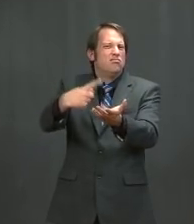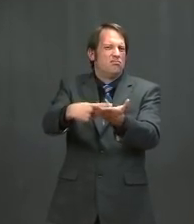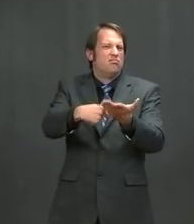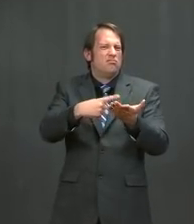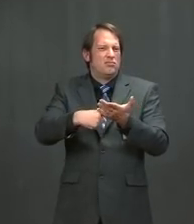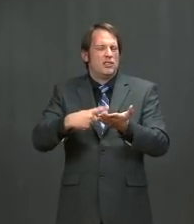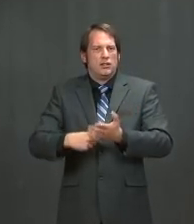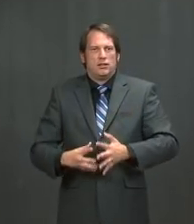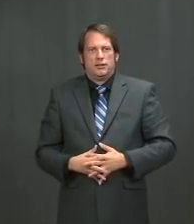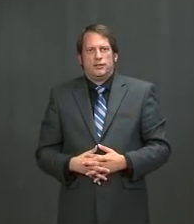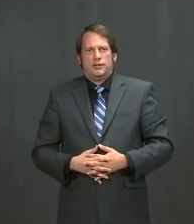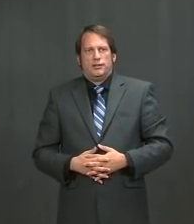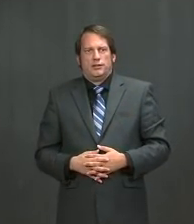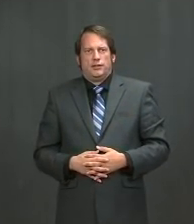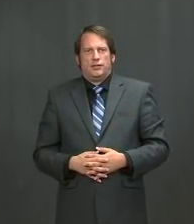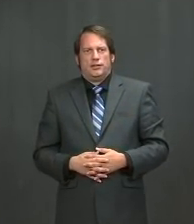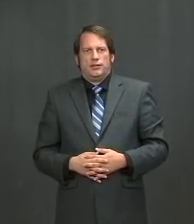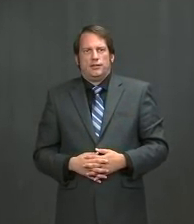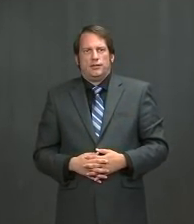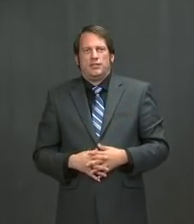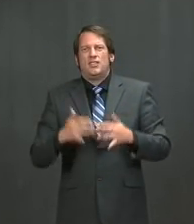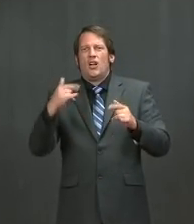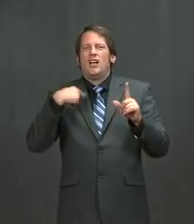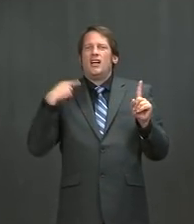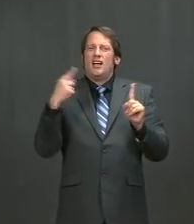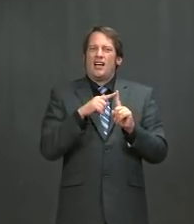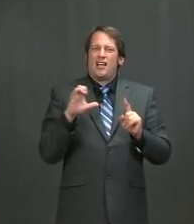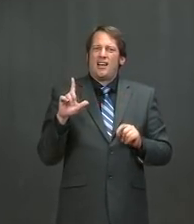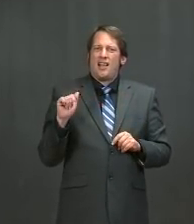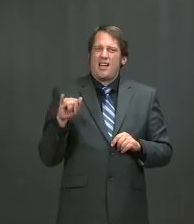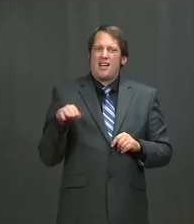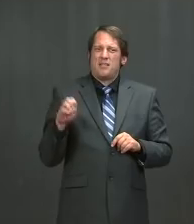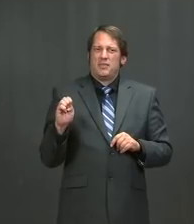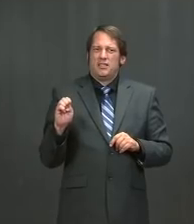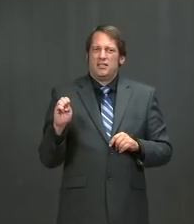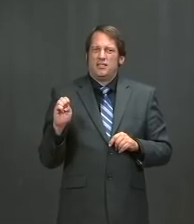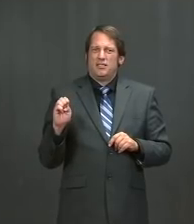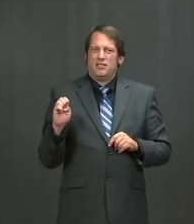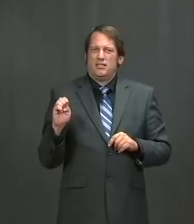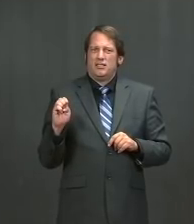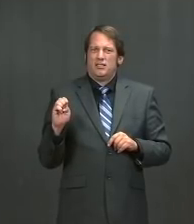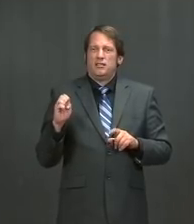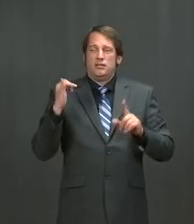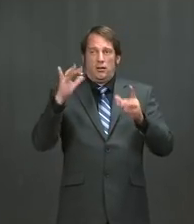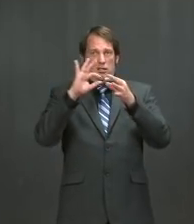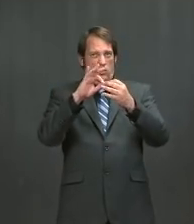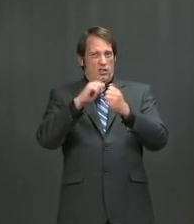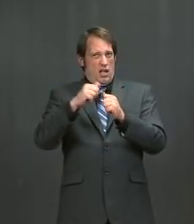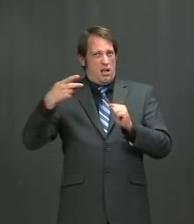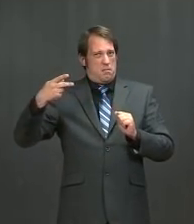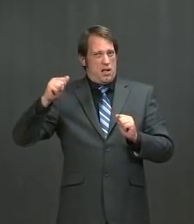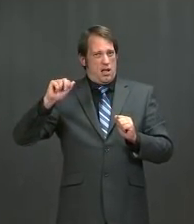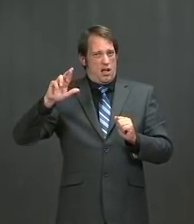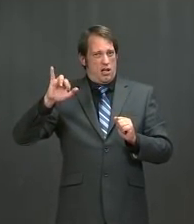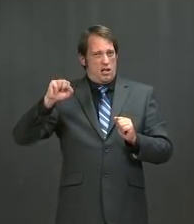when can we expect to see the U.S. commitments under the Paris agreement that the U.S. announced it would reenter on February 4?